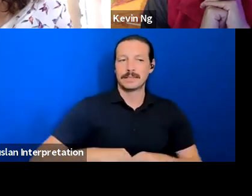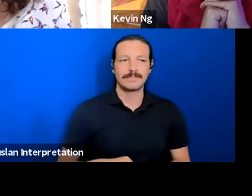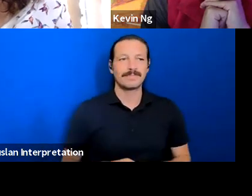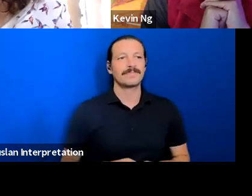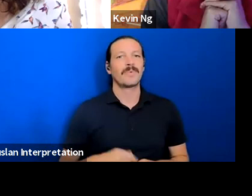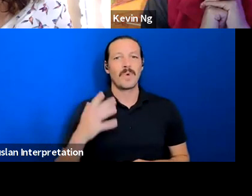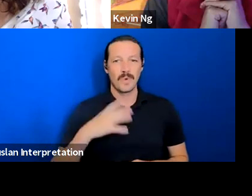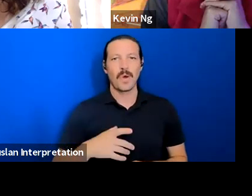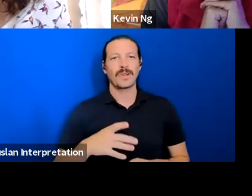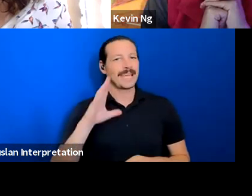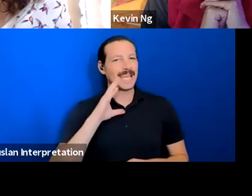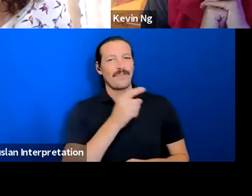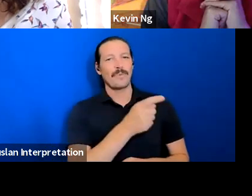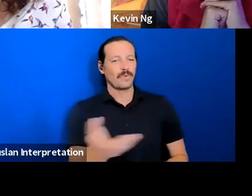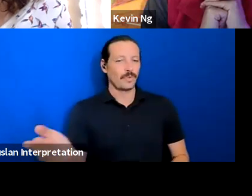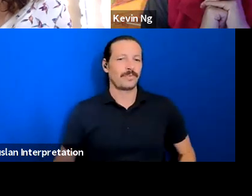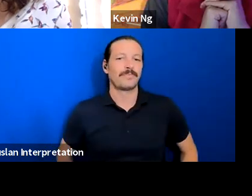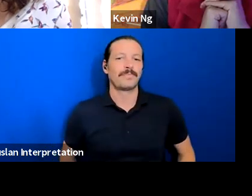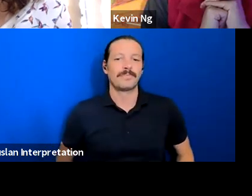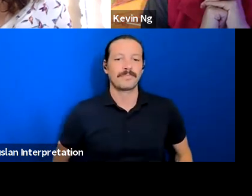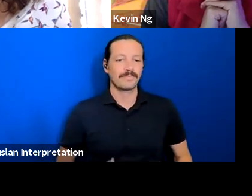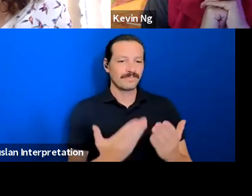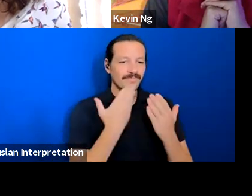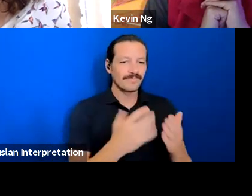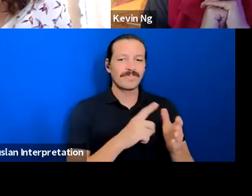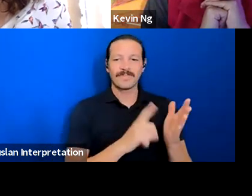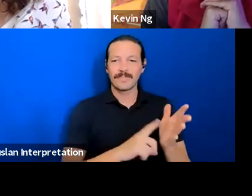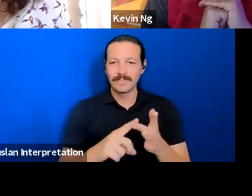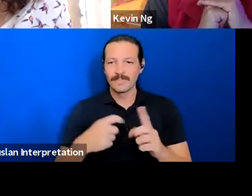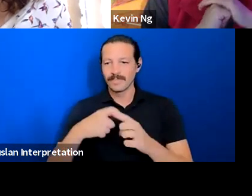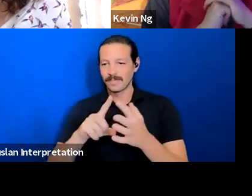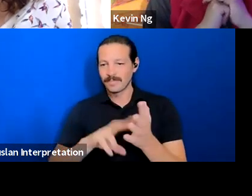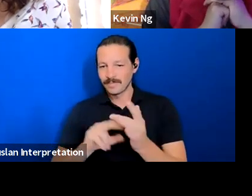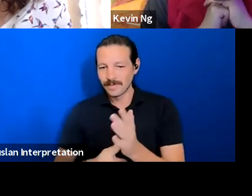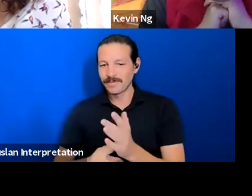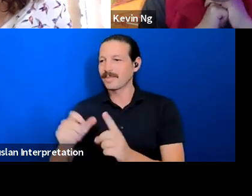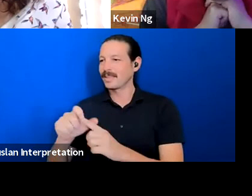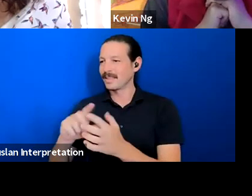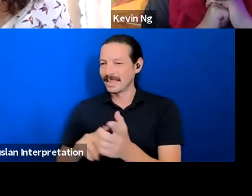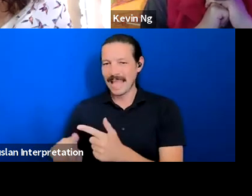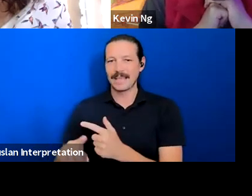Massive thank you to Ali, Kevin and Dane for their participation. It's always such a privilege to